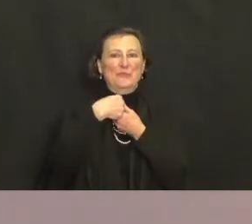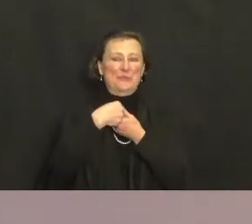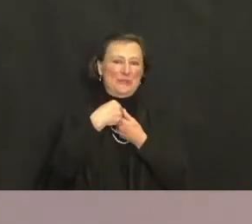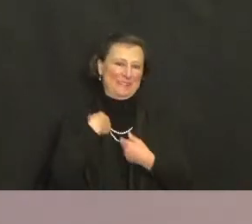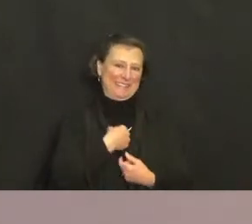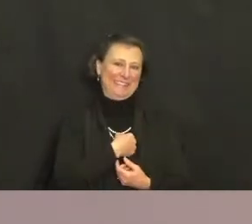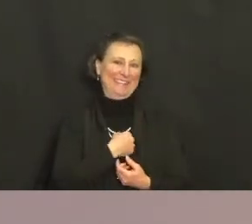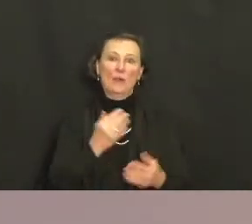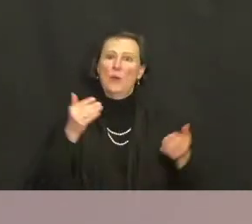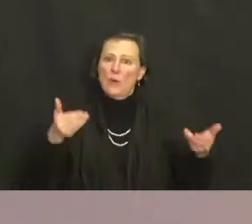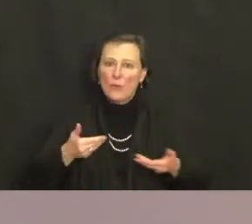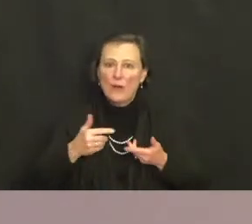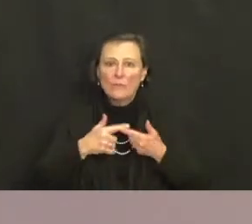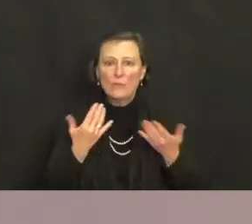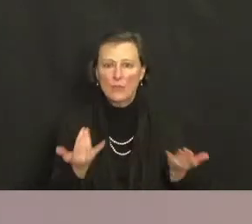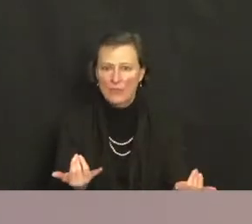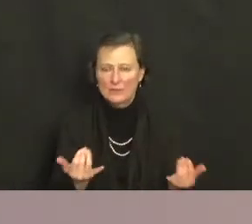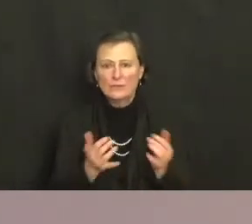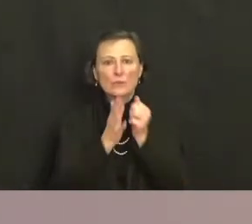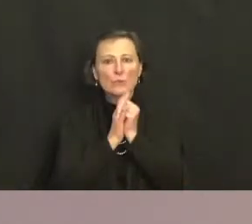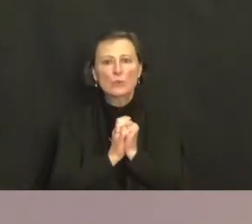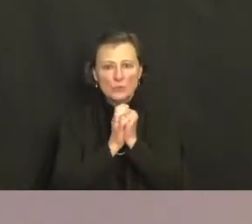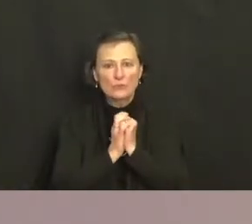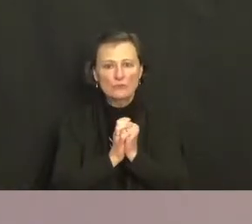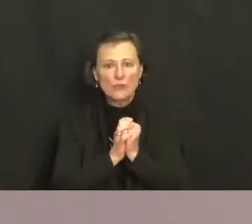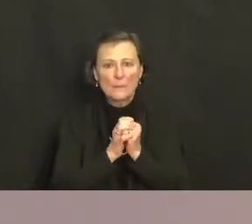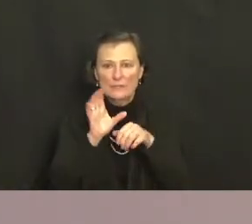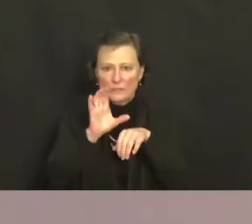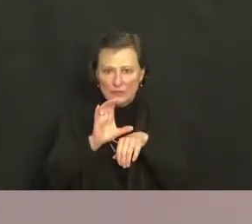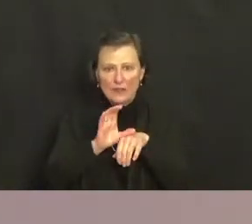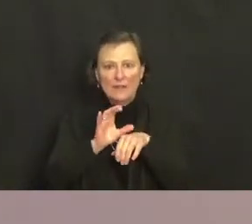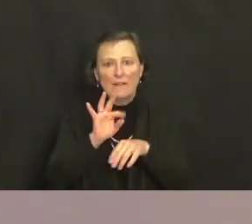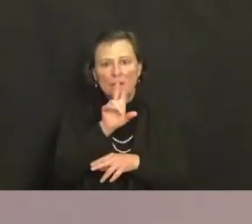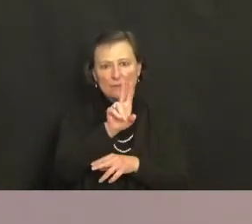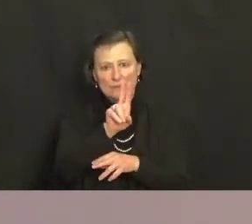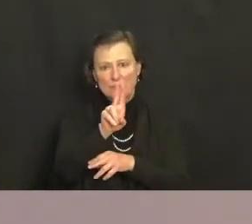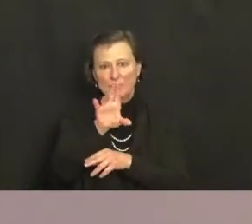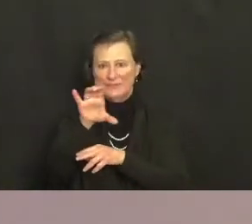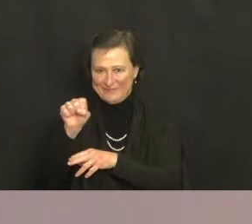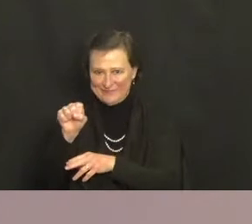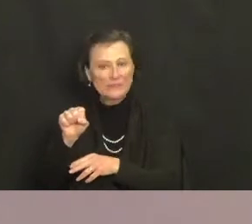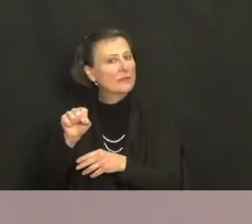Welcome to this worship service of the Unitarian Universalist Congregation of Salem, where